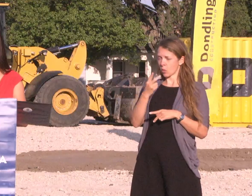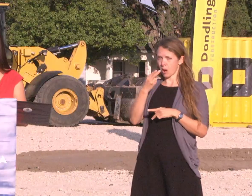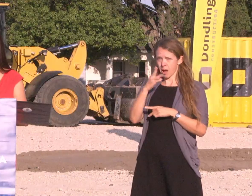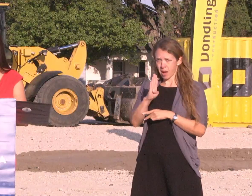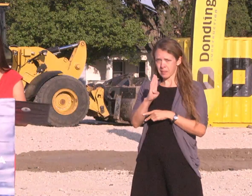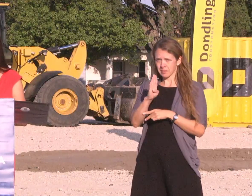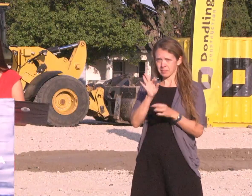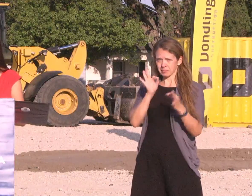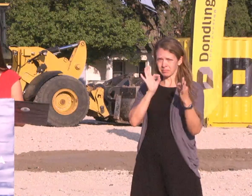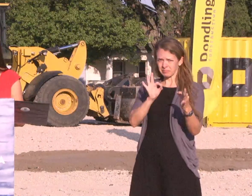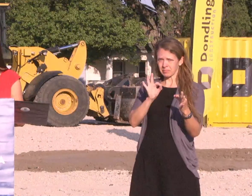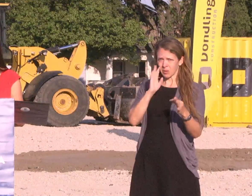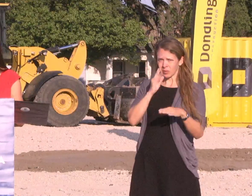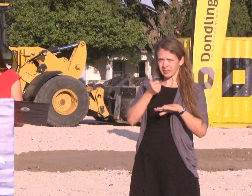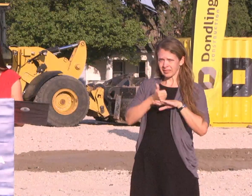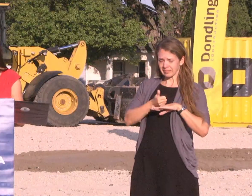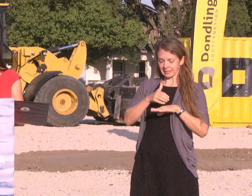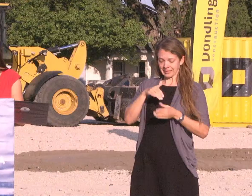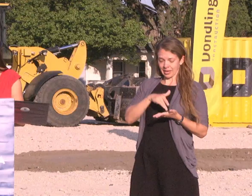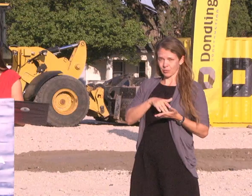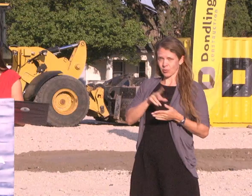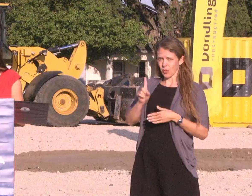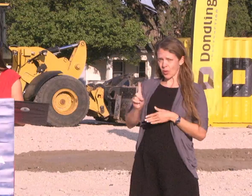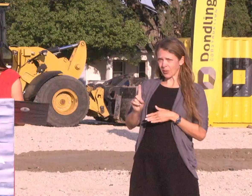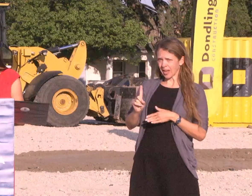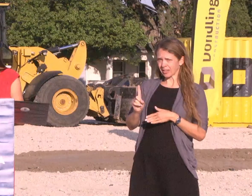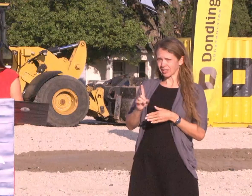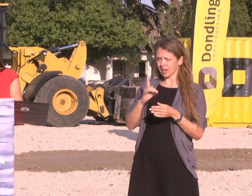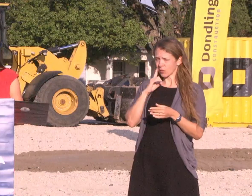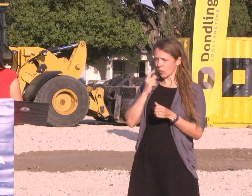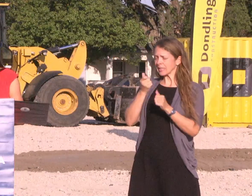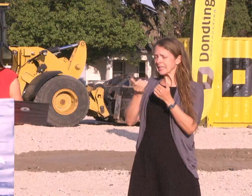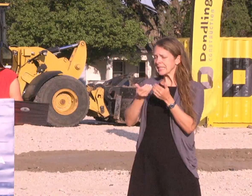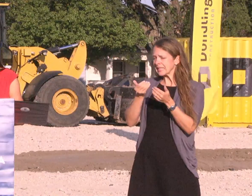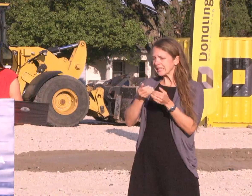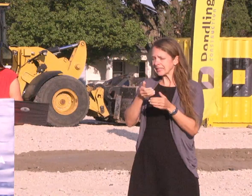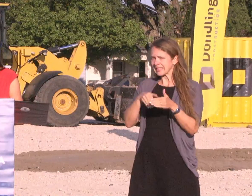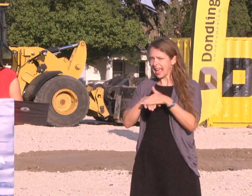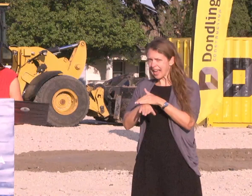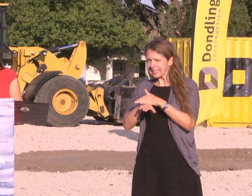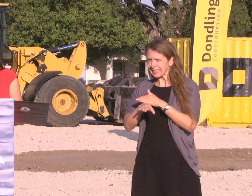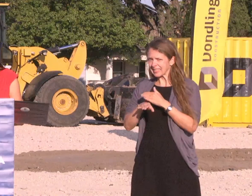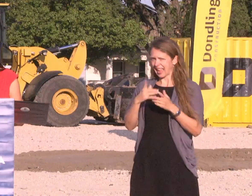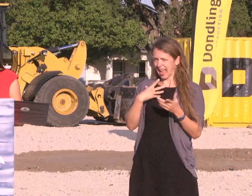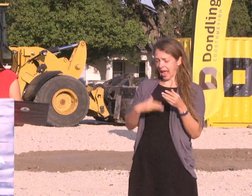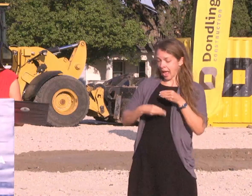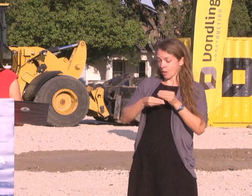ideal as it will sit in a centralized location for easy access and add even more parking spaces